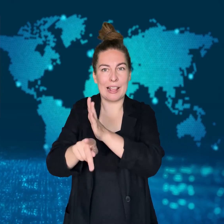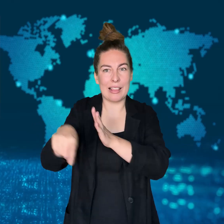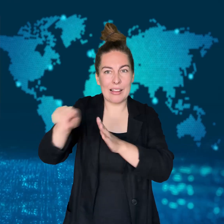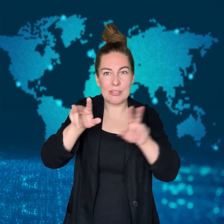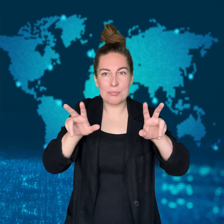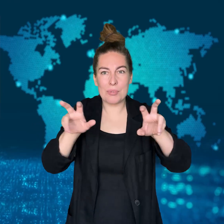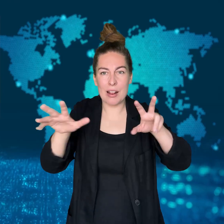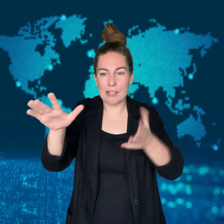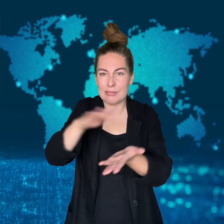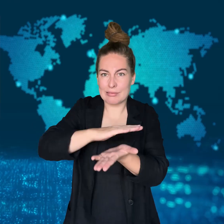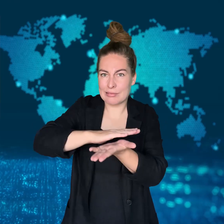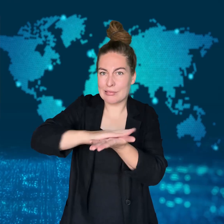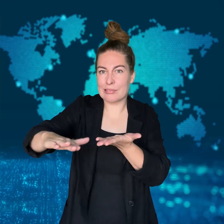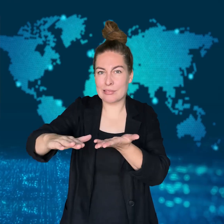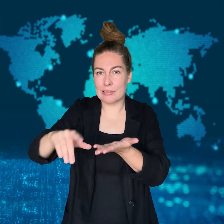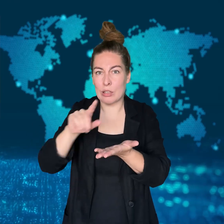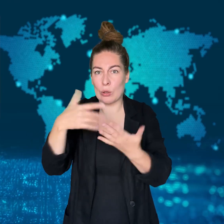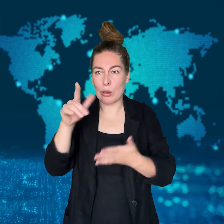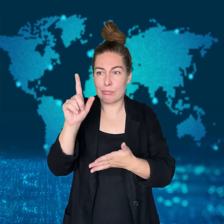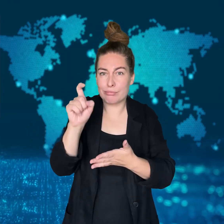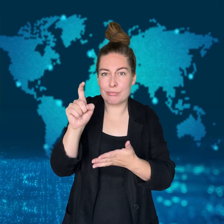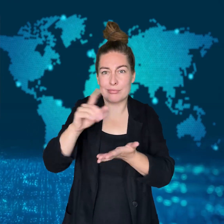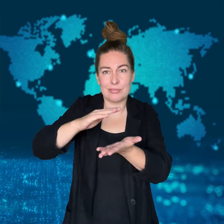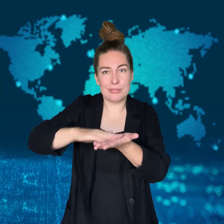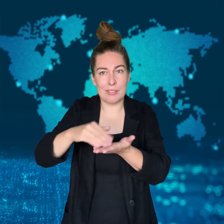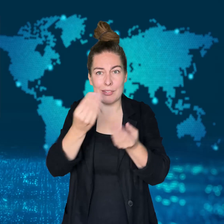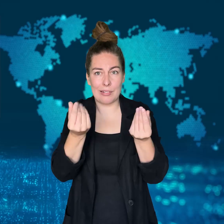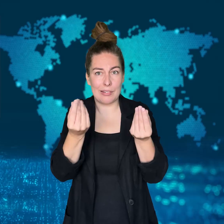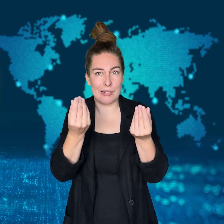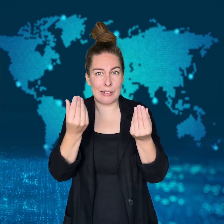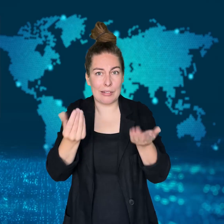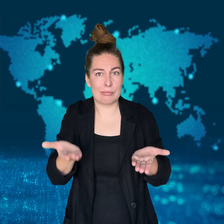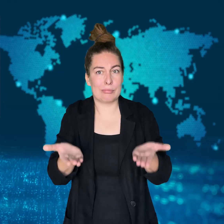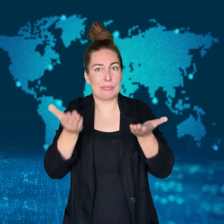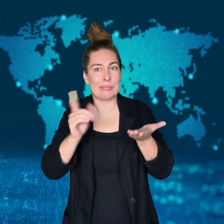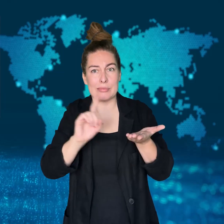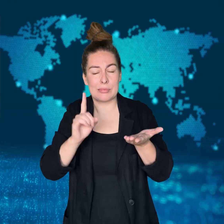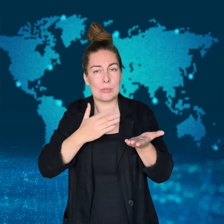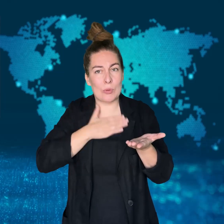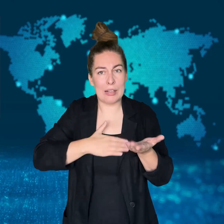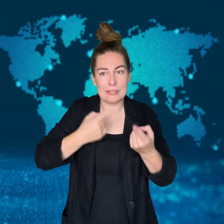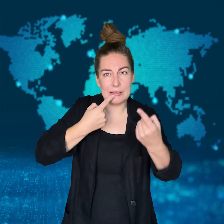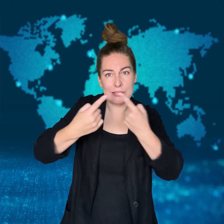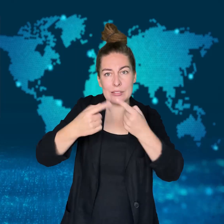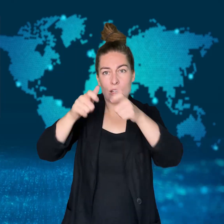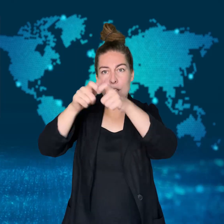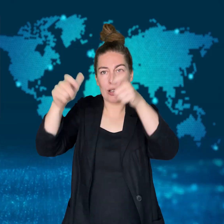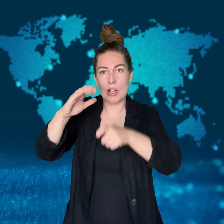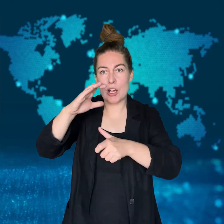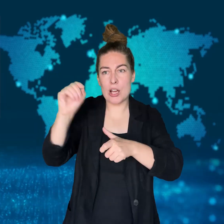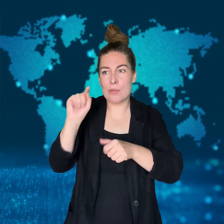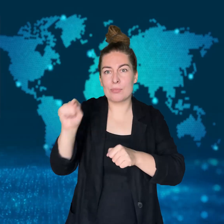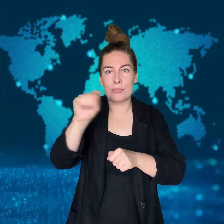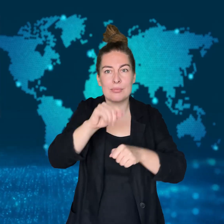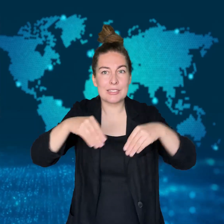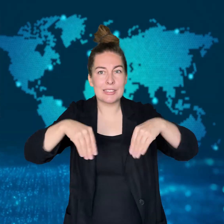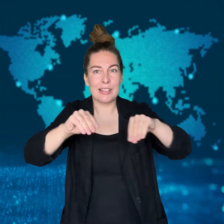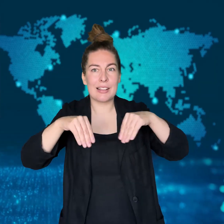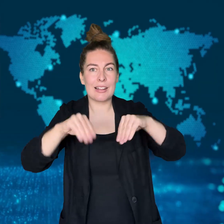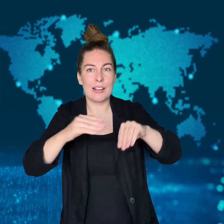and putting out a list of registered pest-control companies